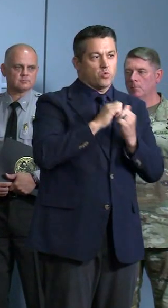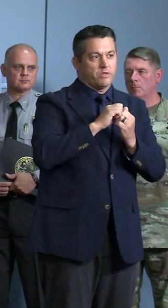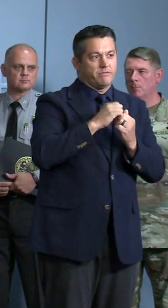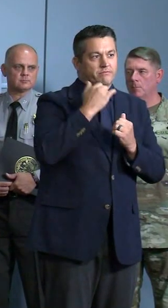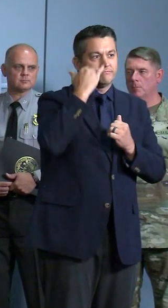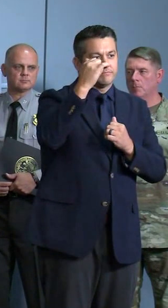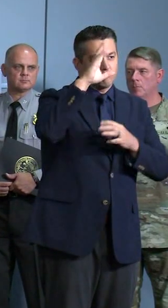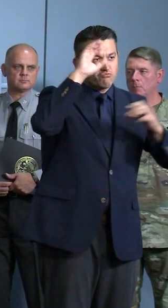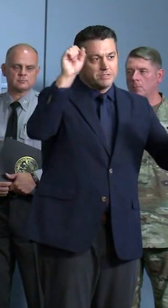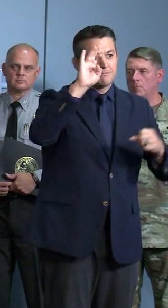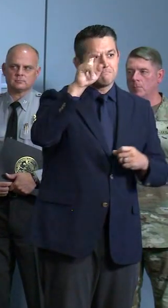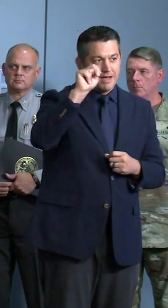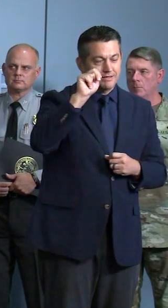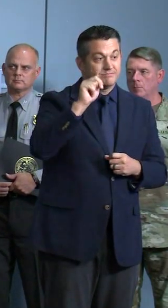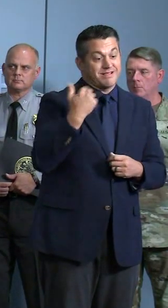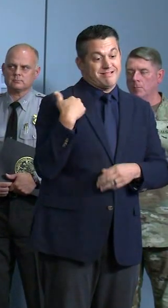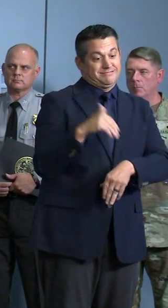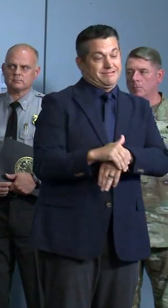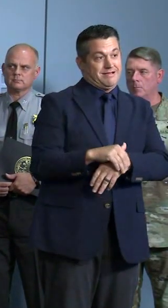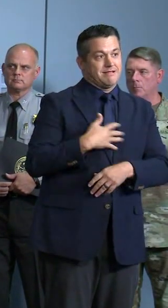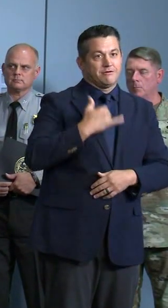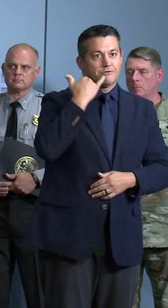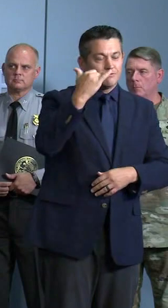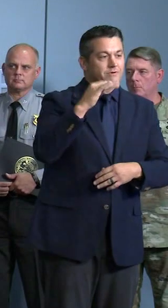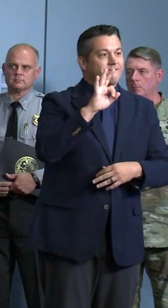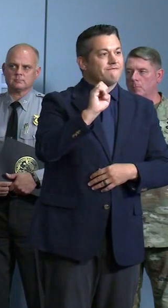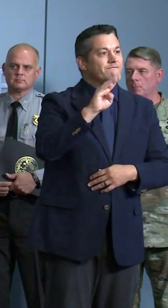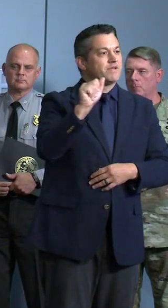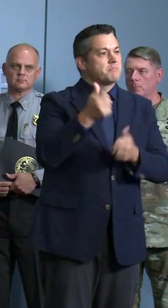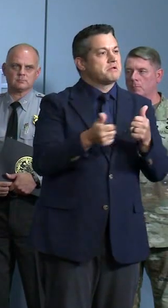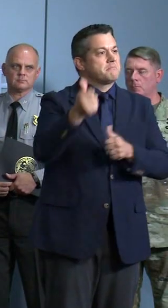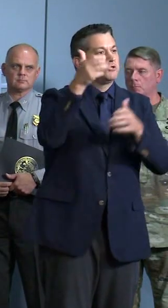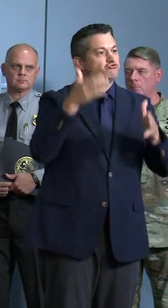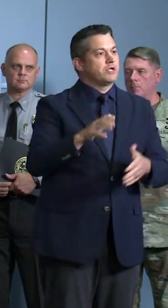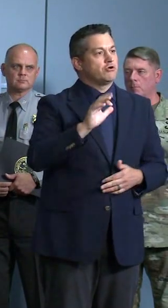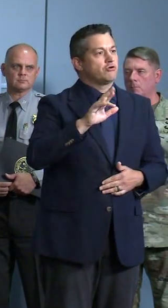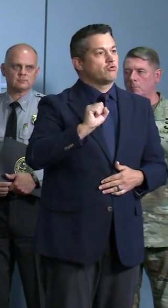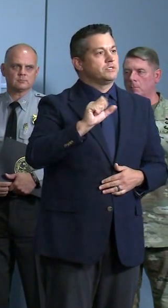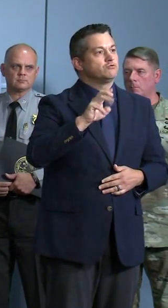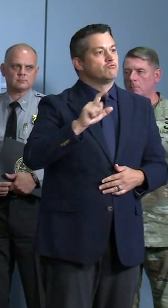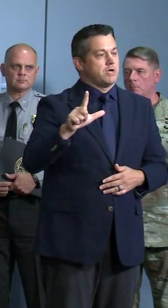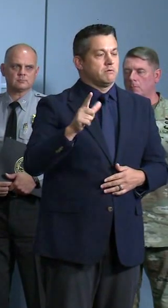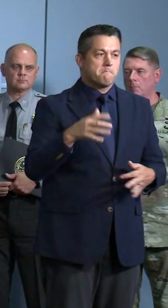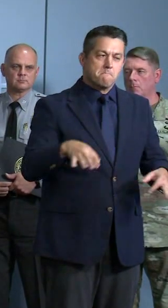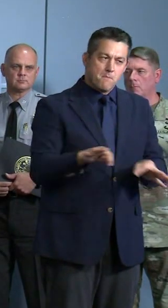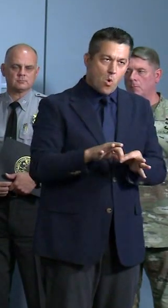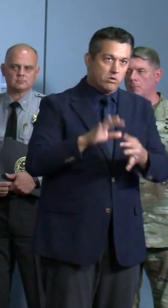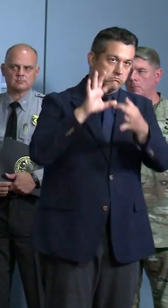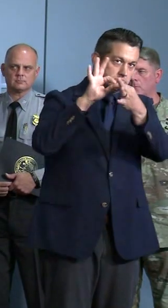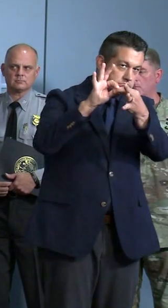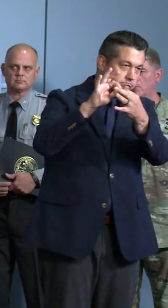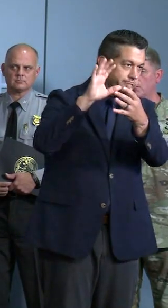Administrator Criswell. It's important for us to coordinate